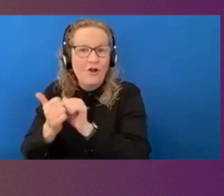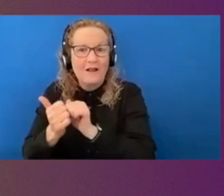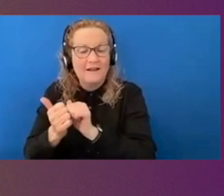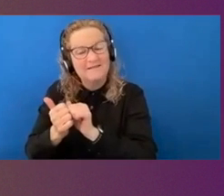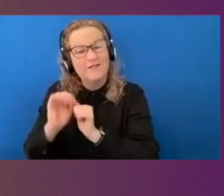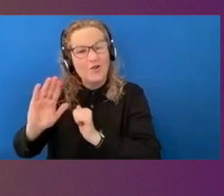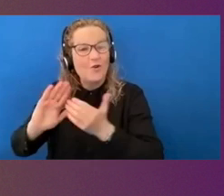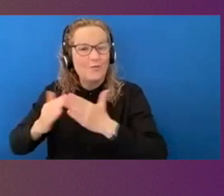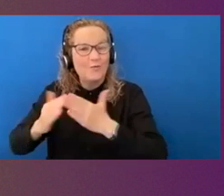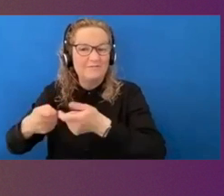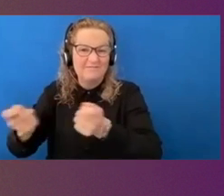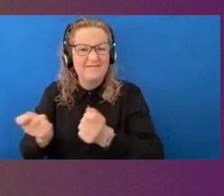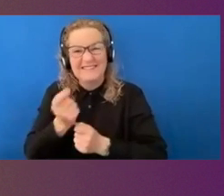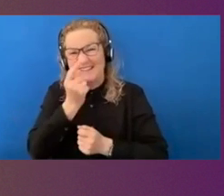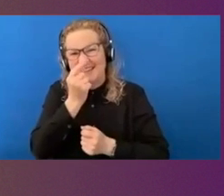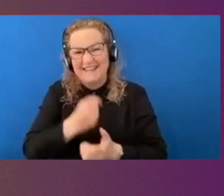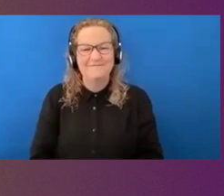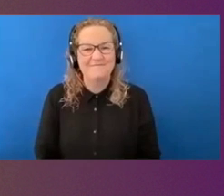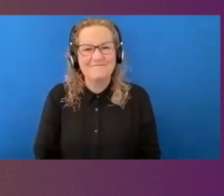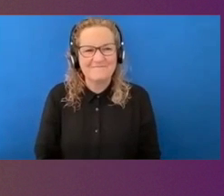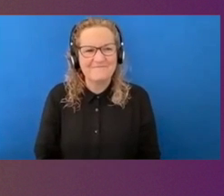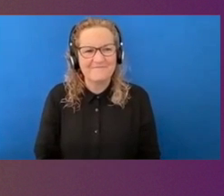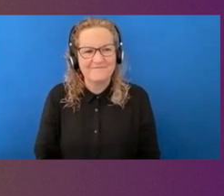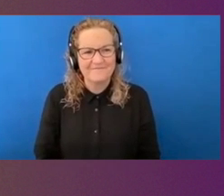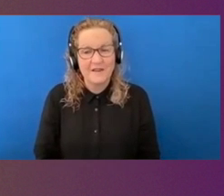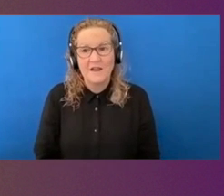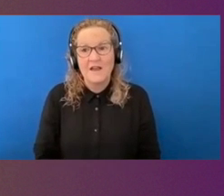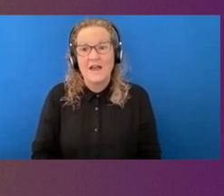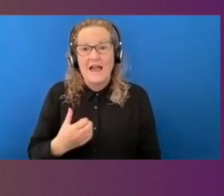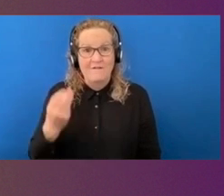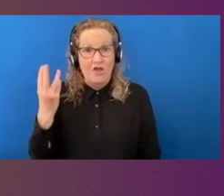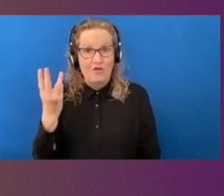it's now my pleasure to introduce our three panelists with this morning's conversation